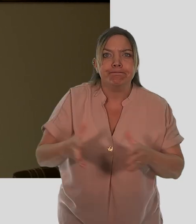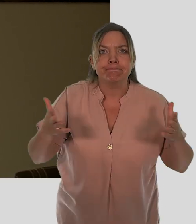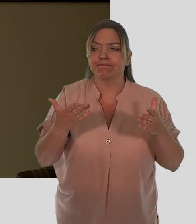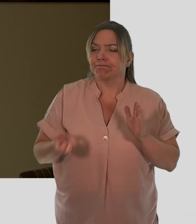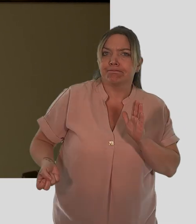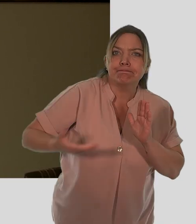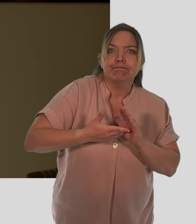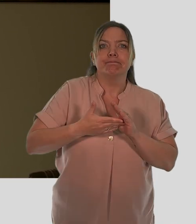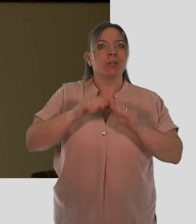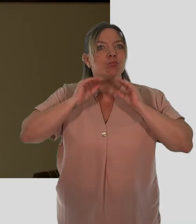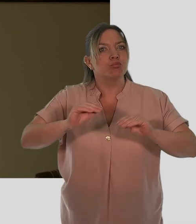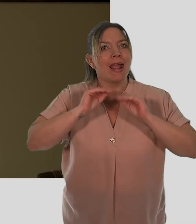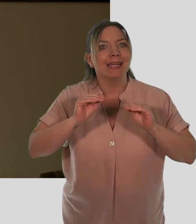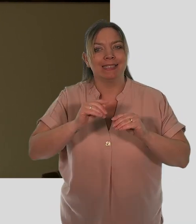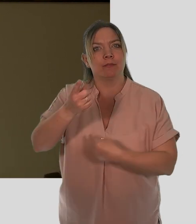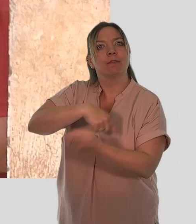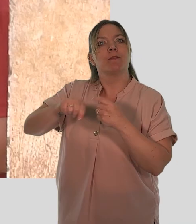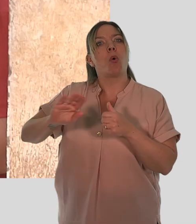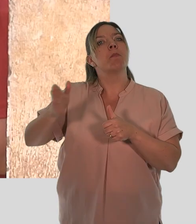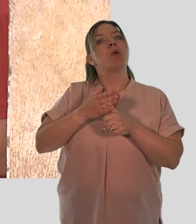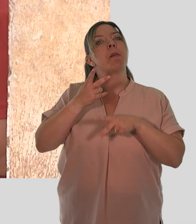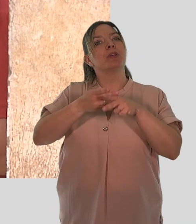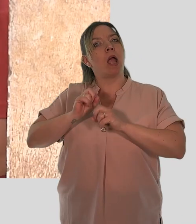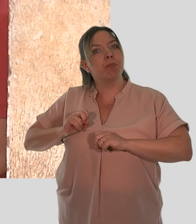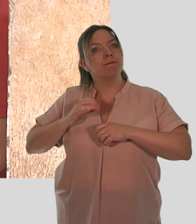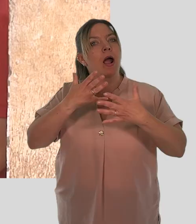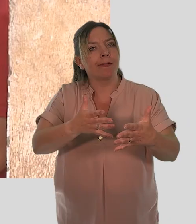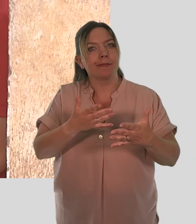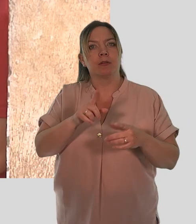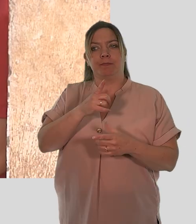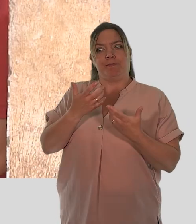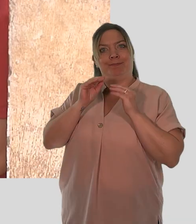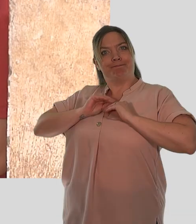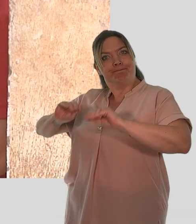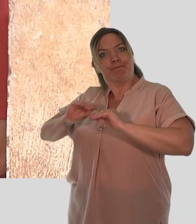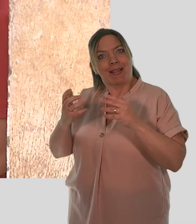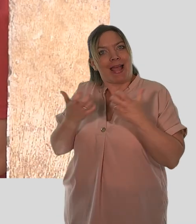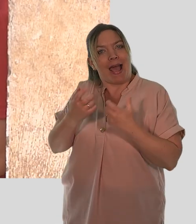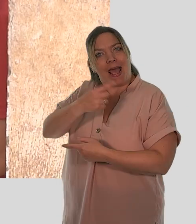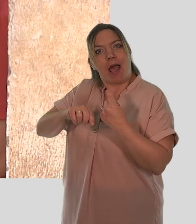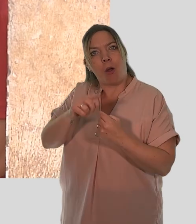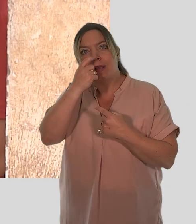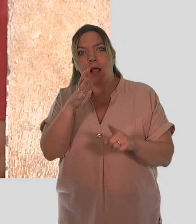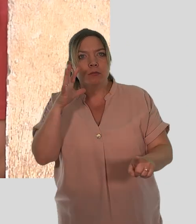Ensuring timely diagnosis and adequate post-diagnosis dementia care and support